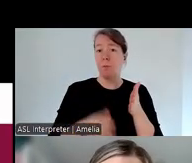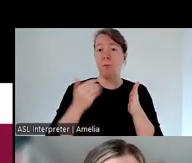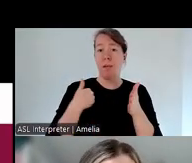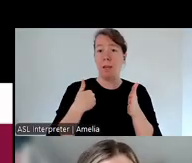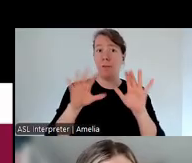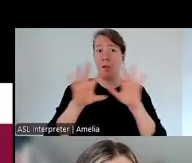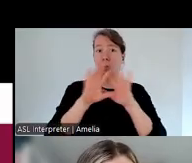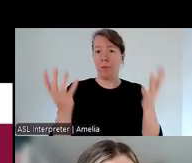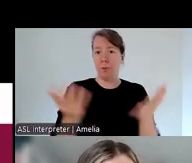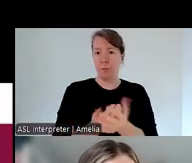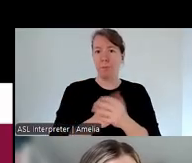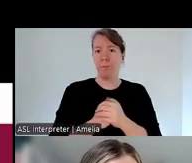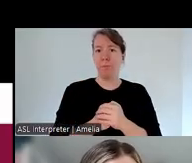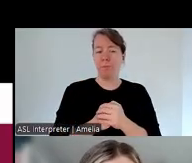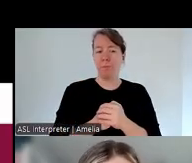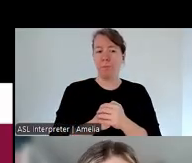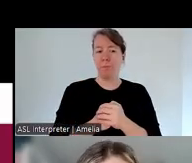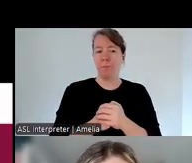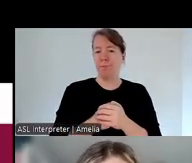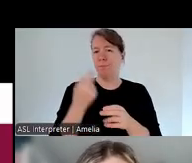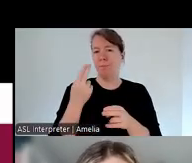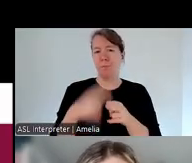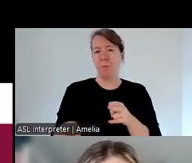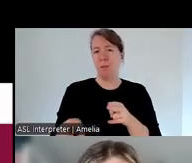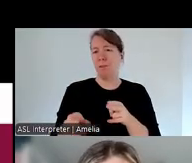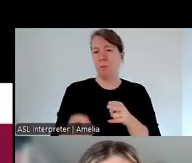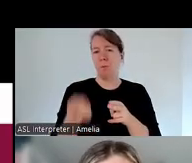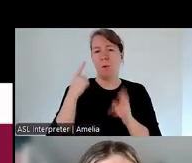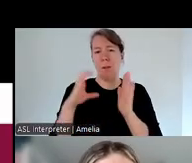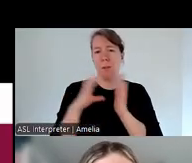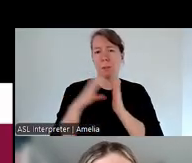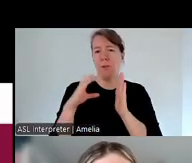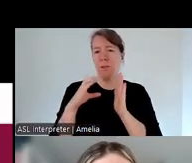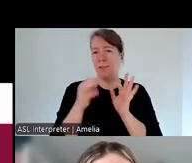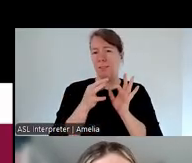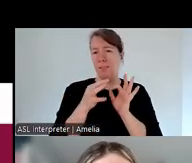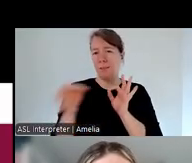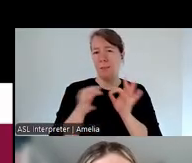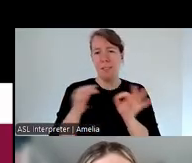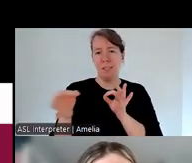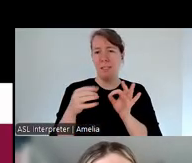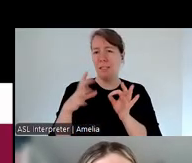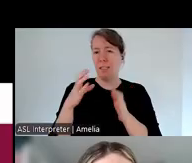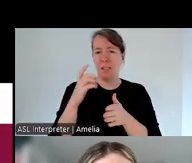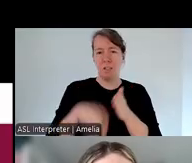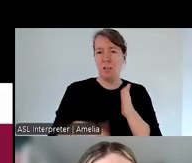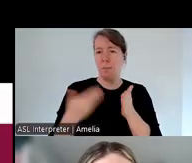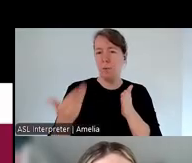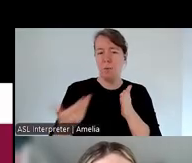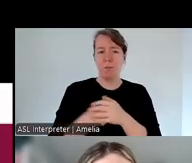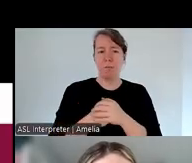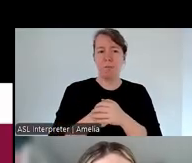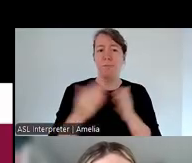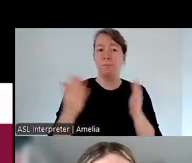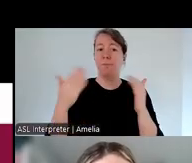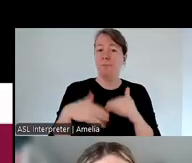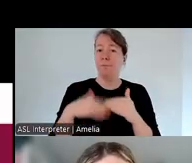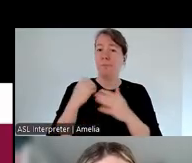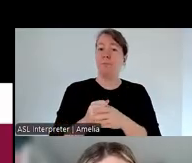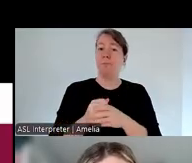really just, uh, a short, one-paragraph description of the chapter; uh, a description of the library teaching practice, um, which would